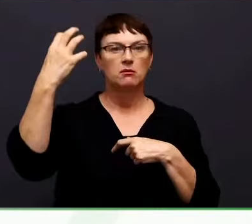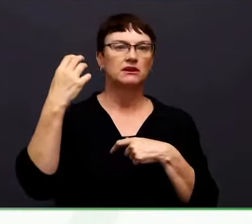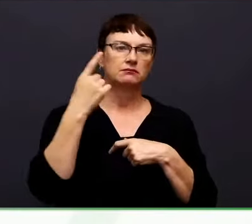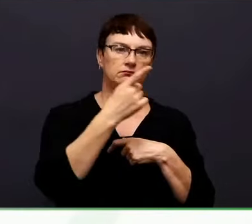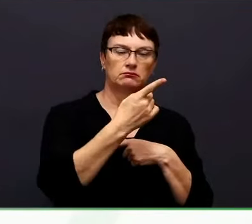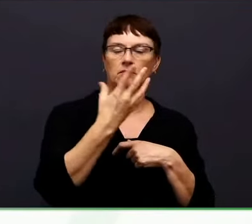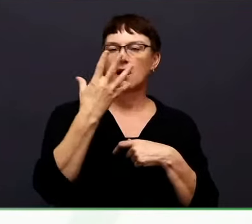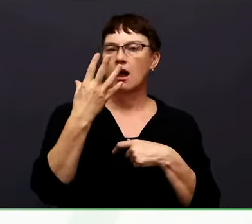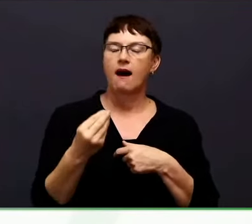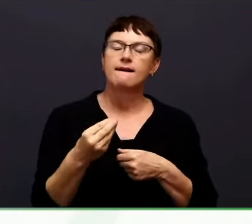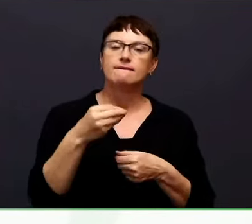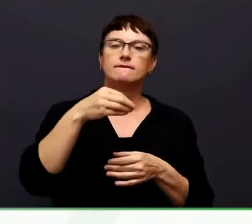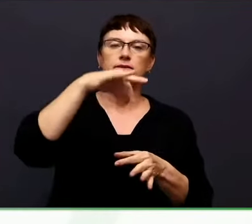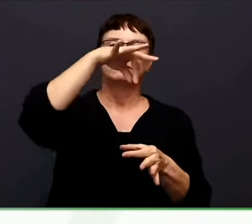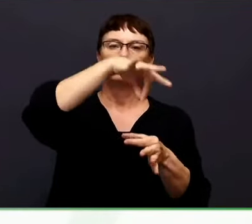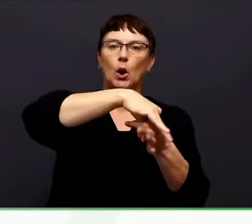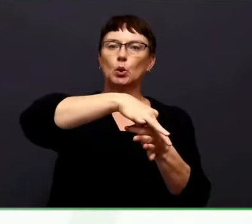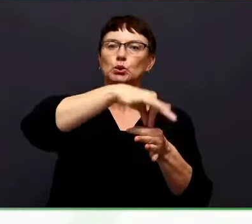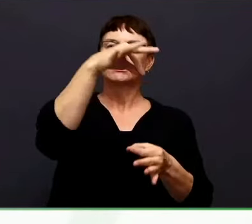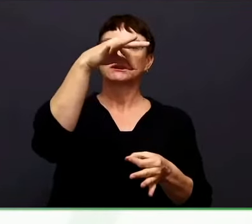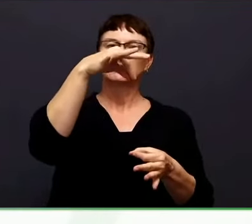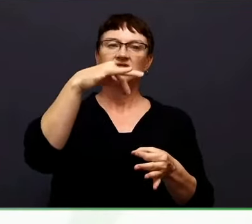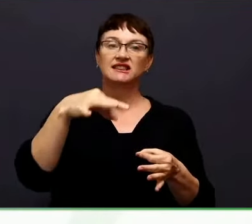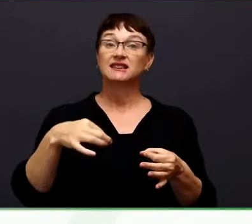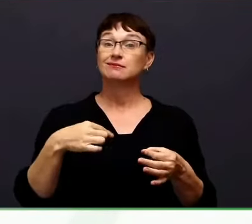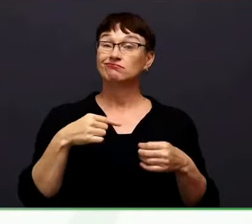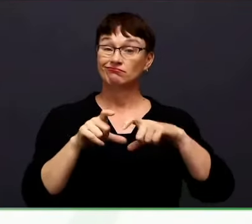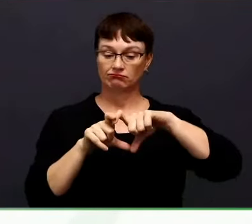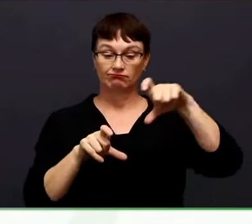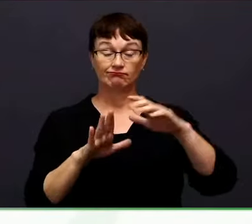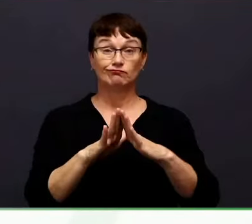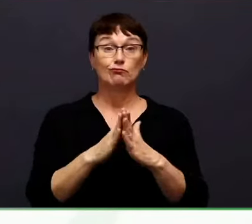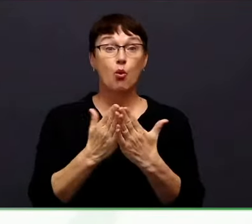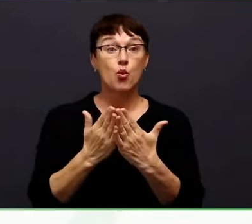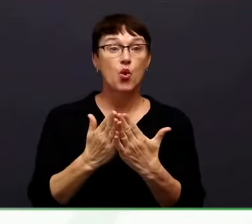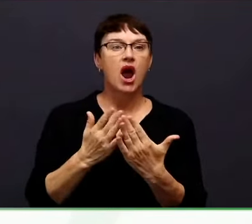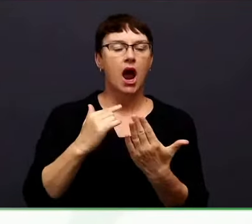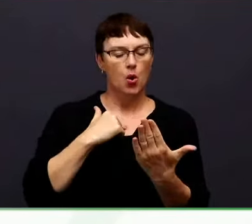we have also the educational event where you can see on the right.